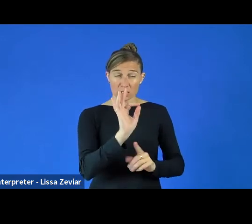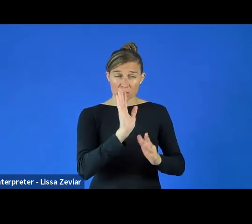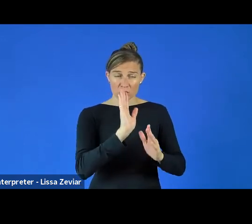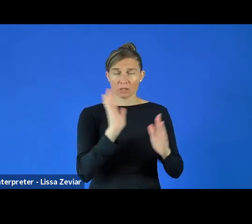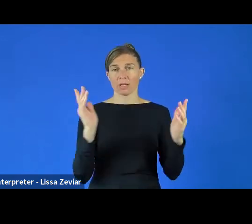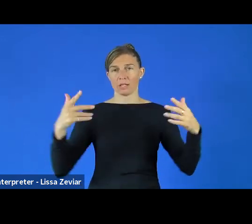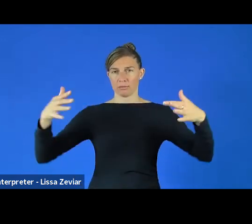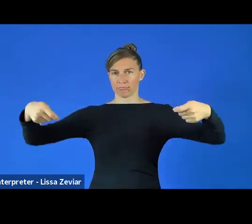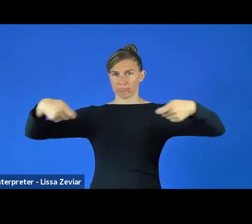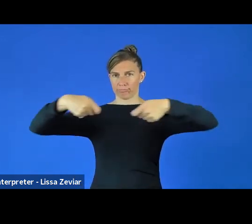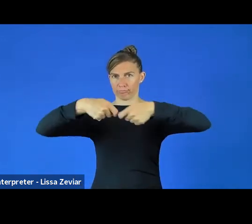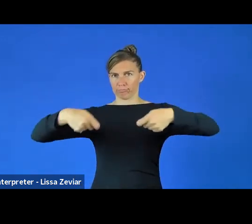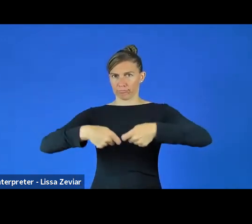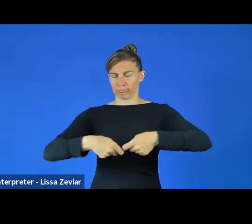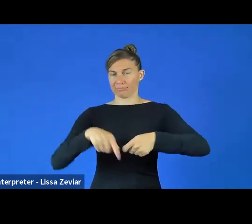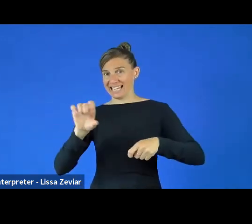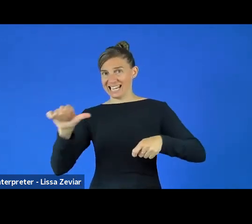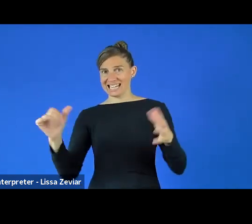with what the Accessibility Act is requiring.